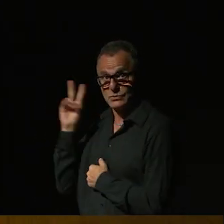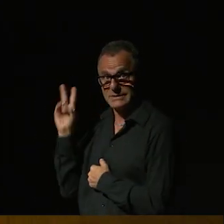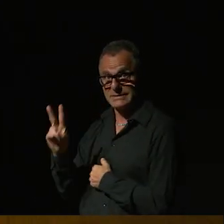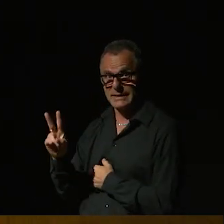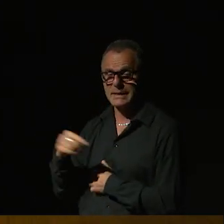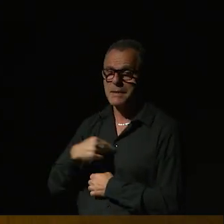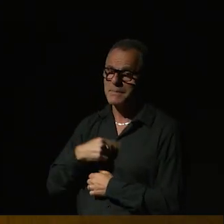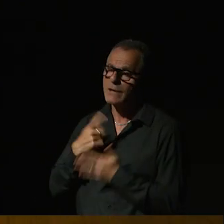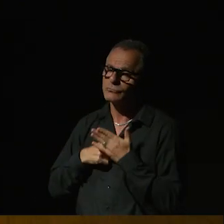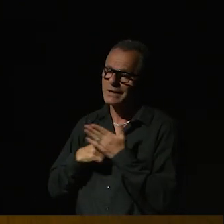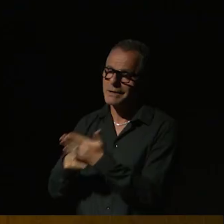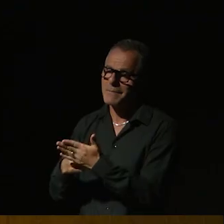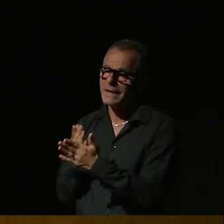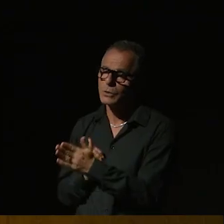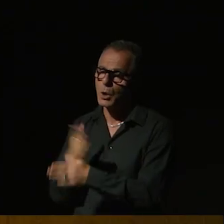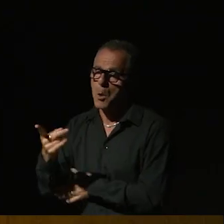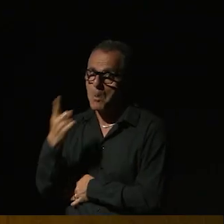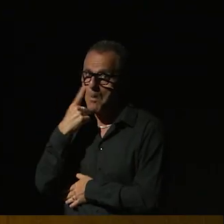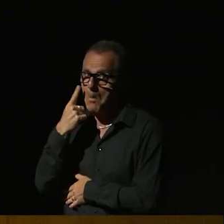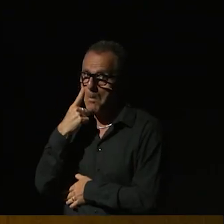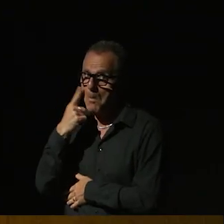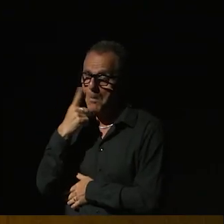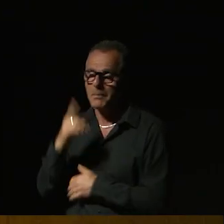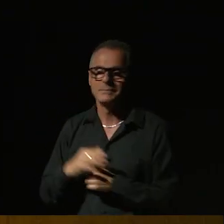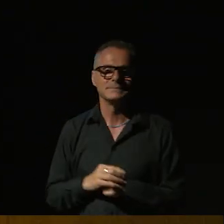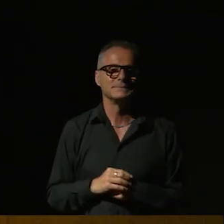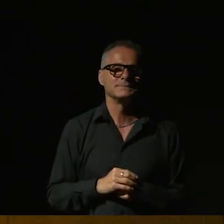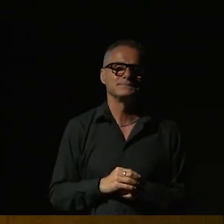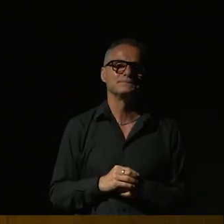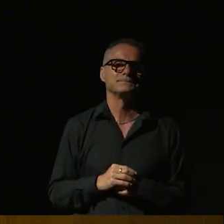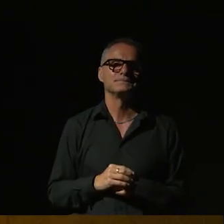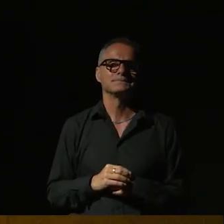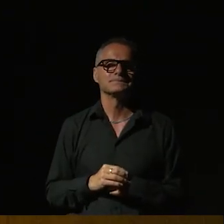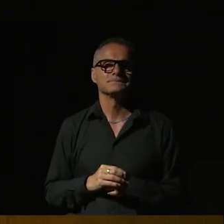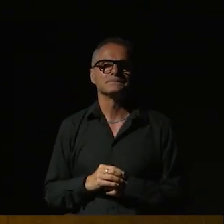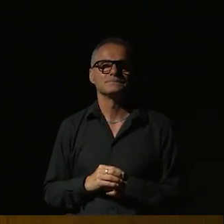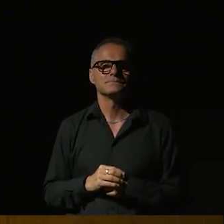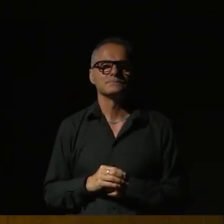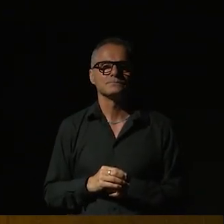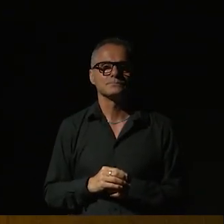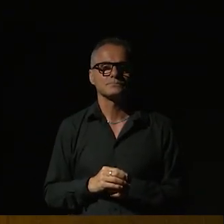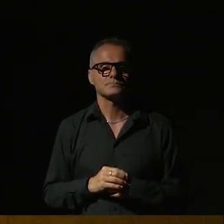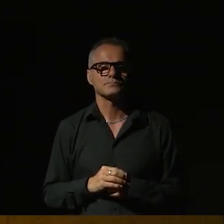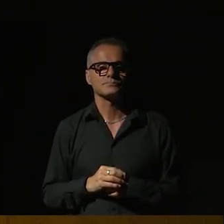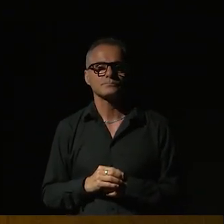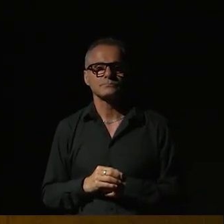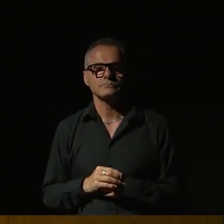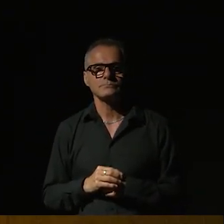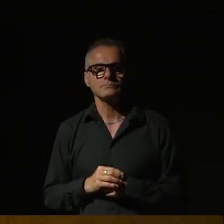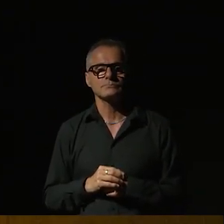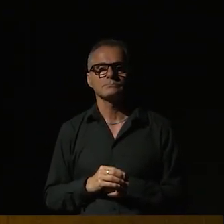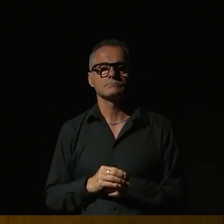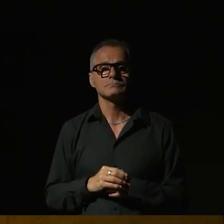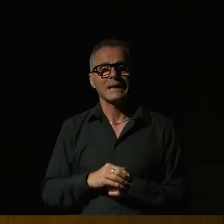I can only recommend it. And its synthesis of intellectual sophistication